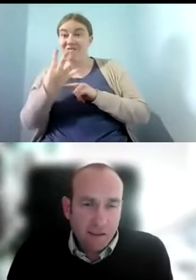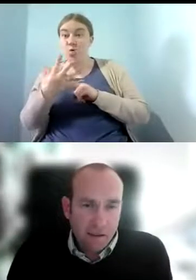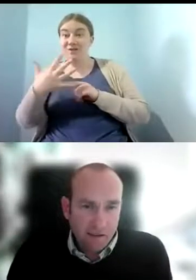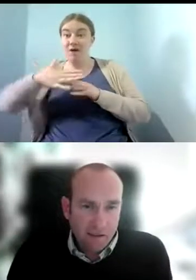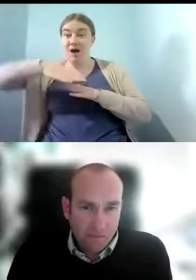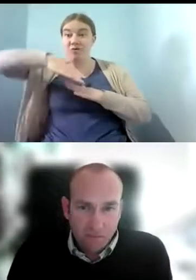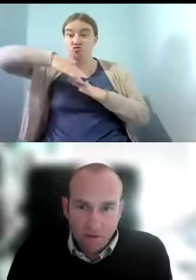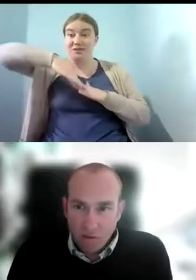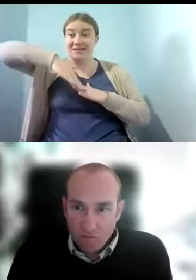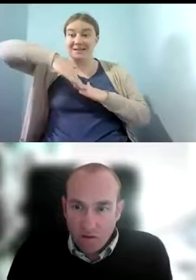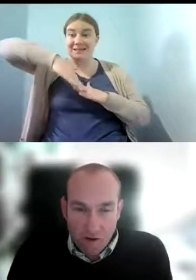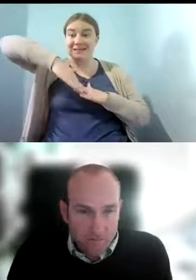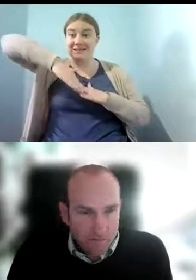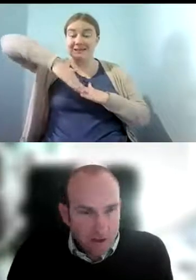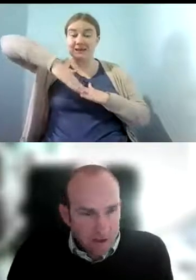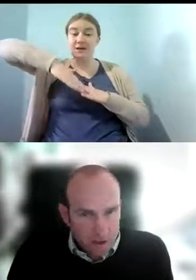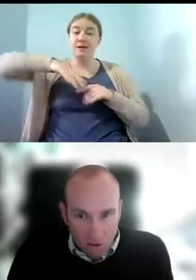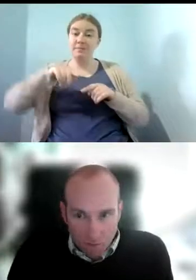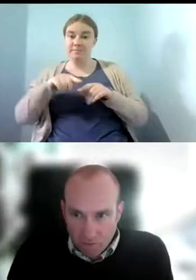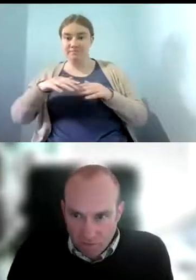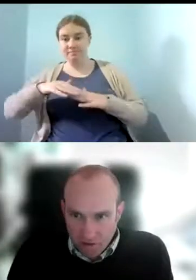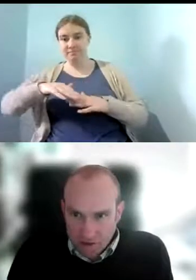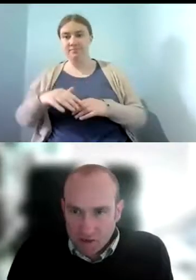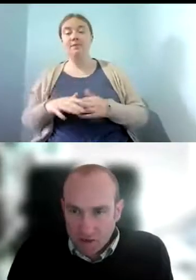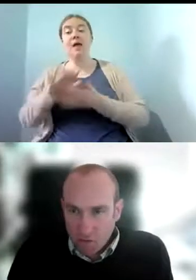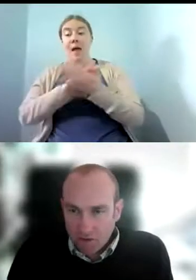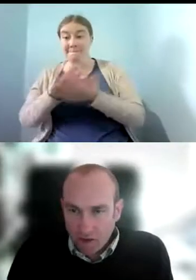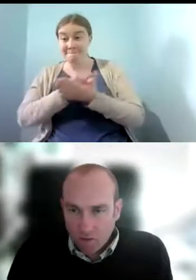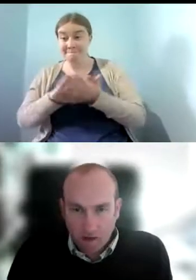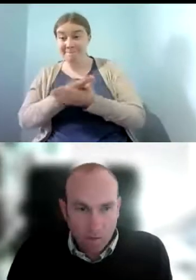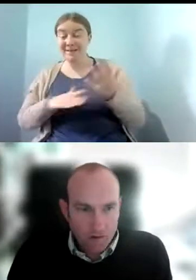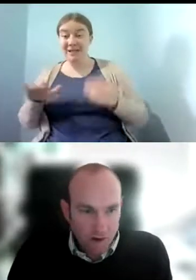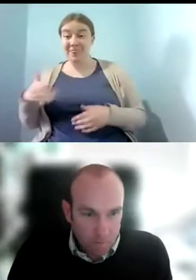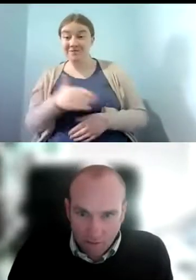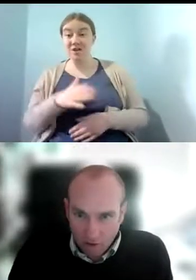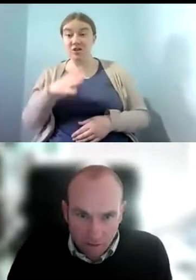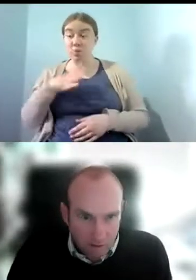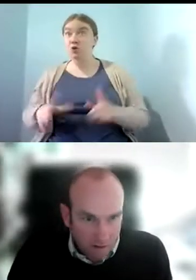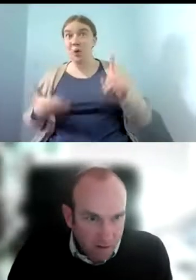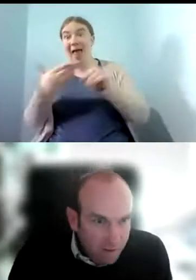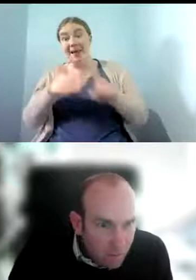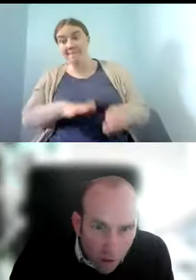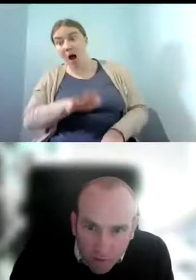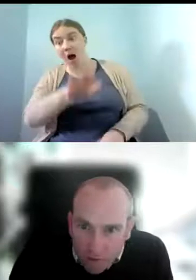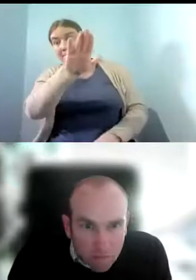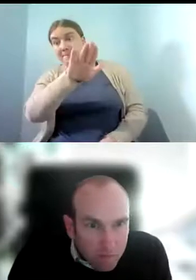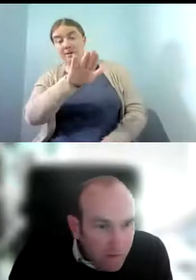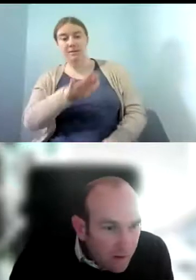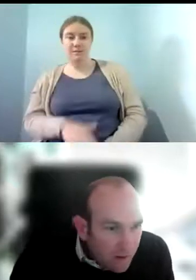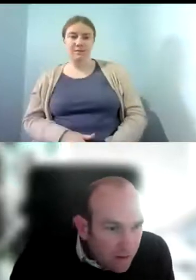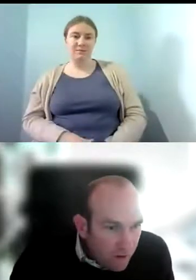to the to the river so fish naturally want to keep swimming upstream so i i was hoping this photo